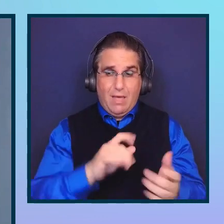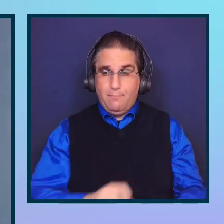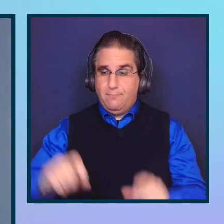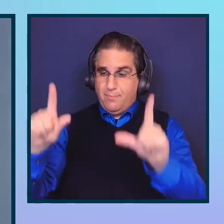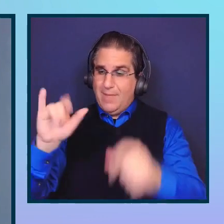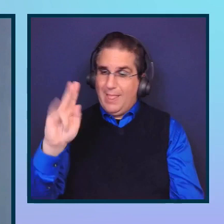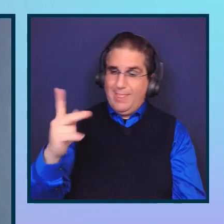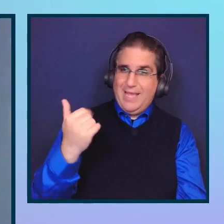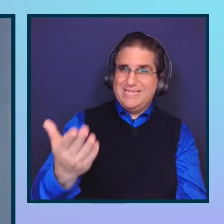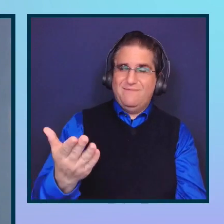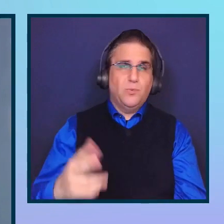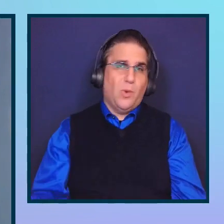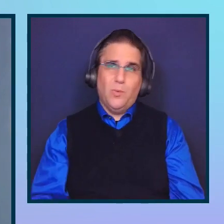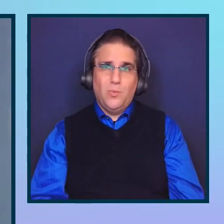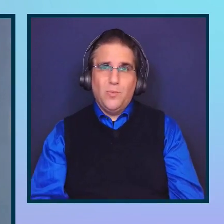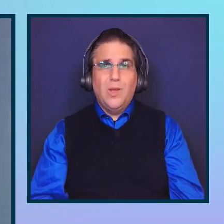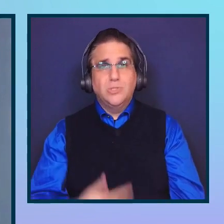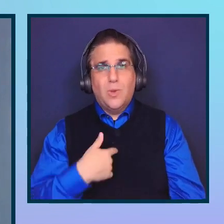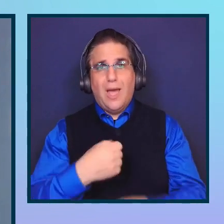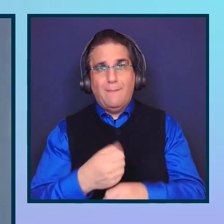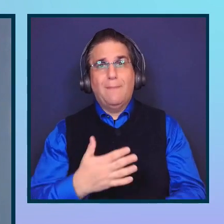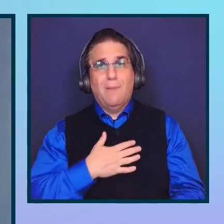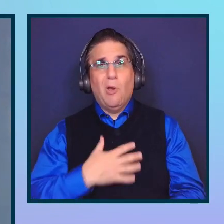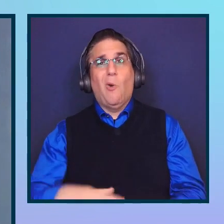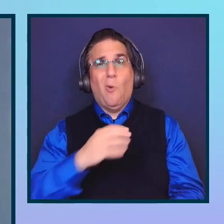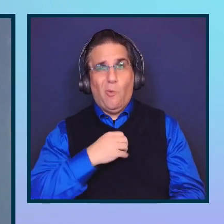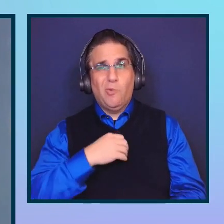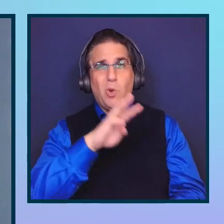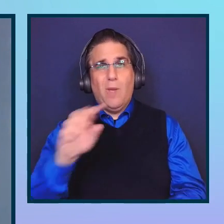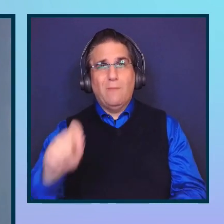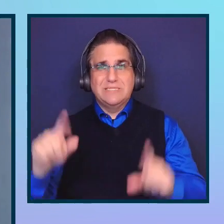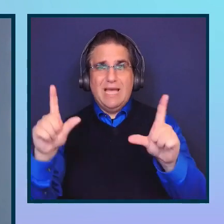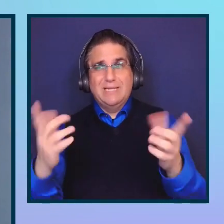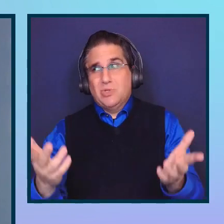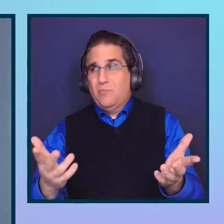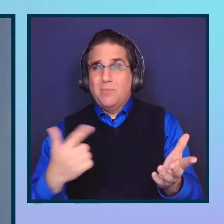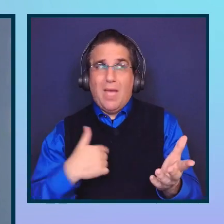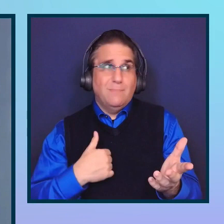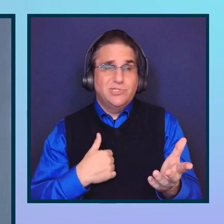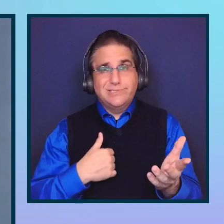so I created my own website and this is a shameful spin out there, but I'm, one of my goals,